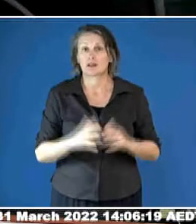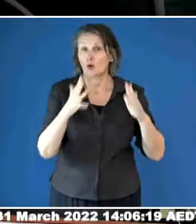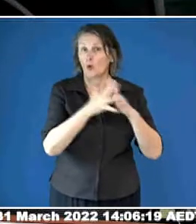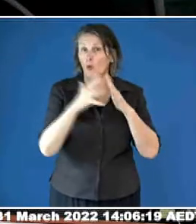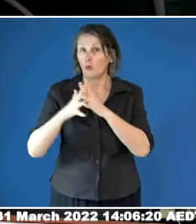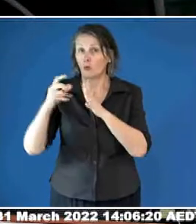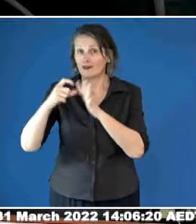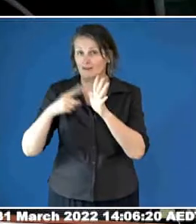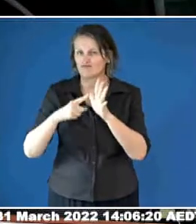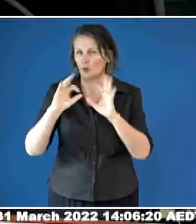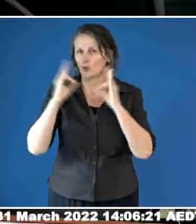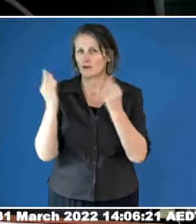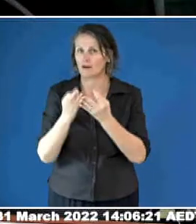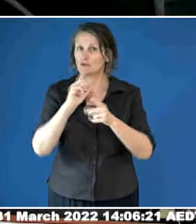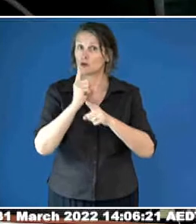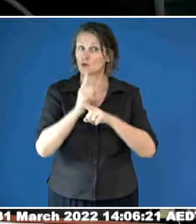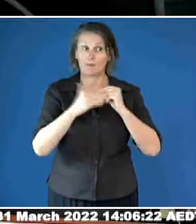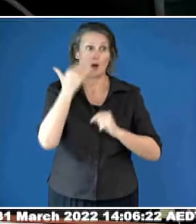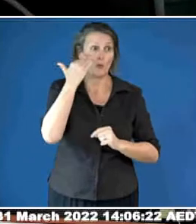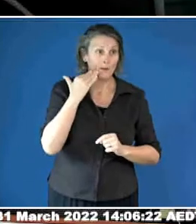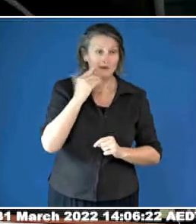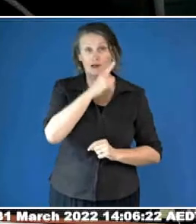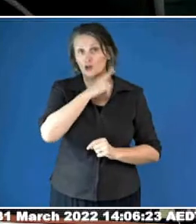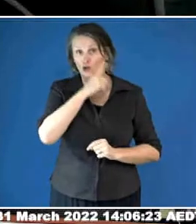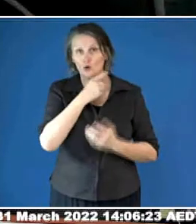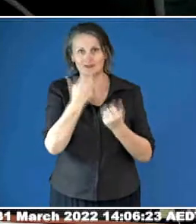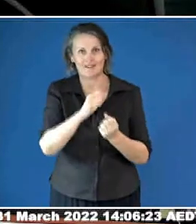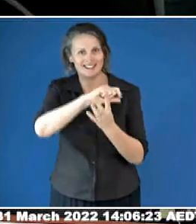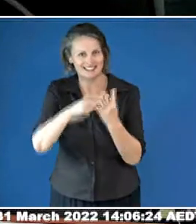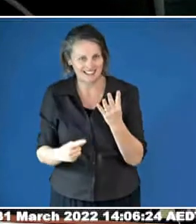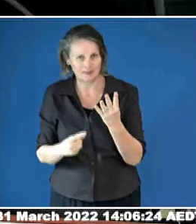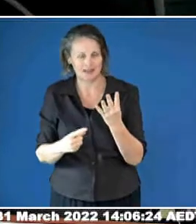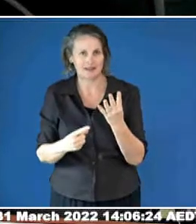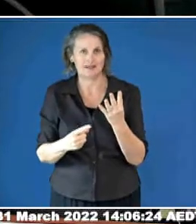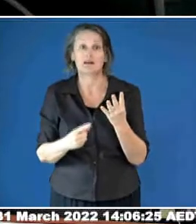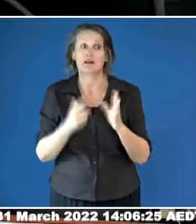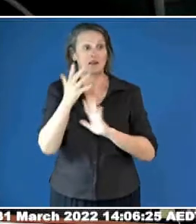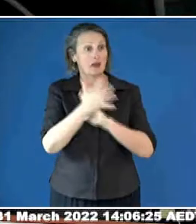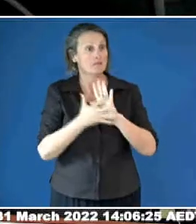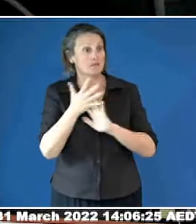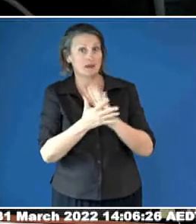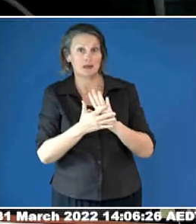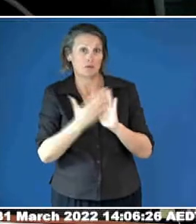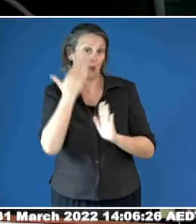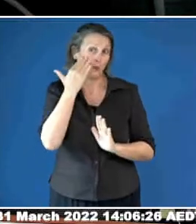term is inclusive of, supportive of women and girls with disability along with feminine